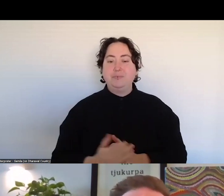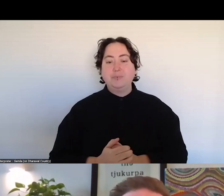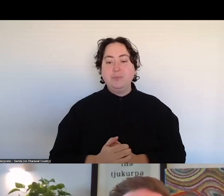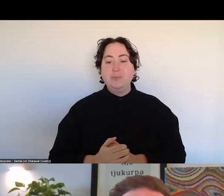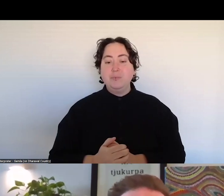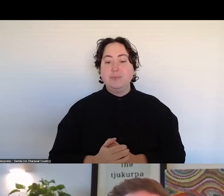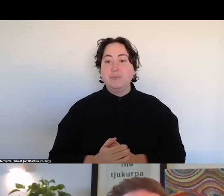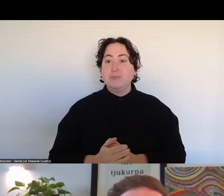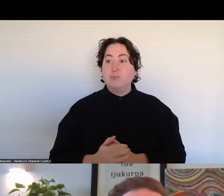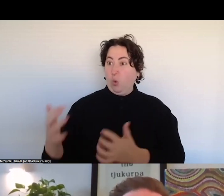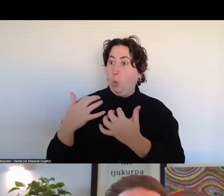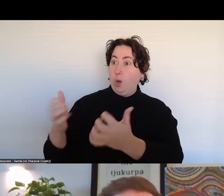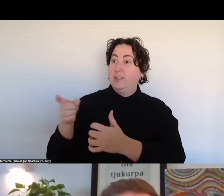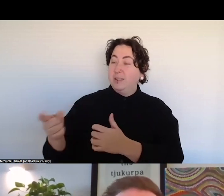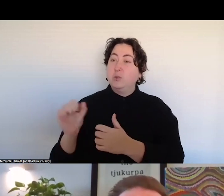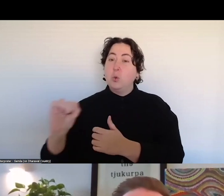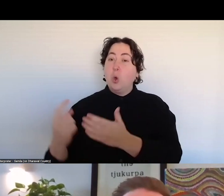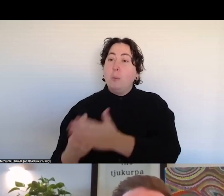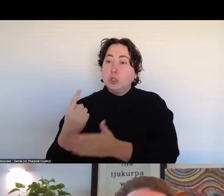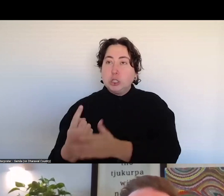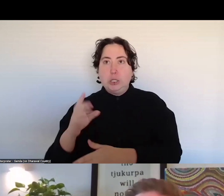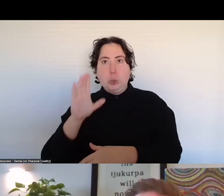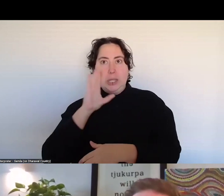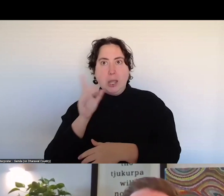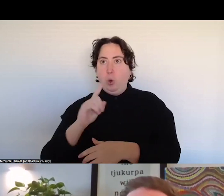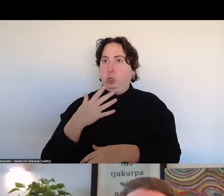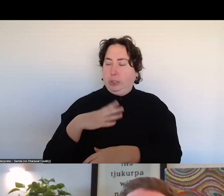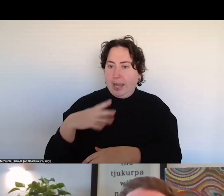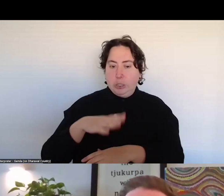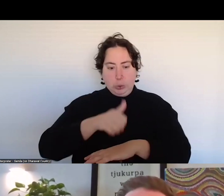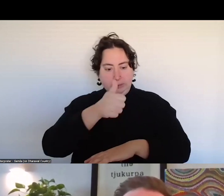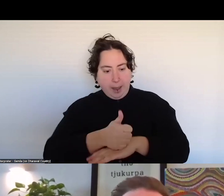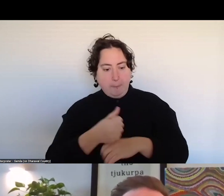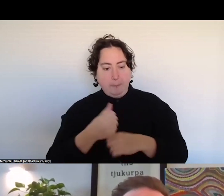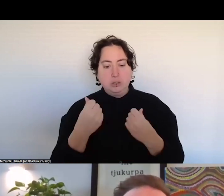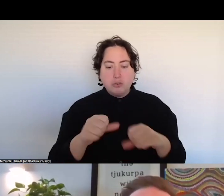hear what it takes from setting up a strategy to building momentum, working with donors,